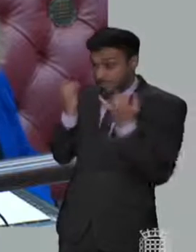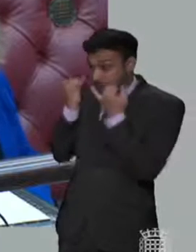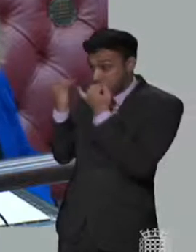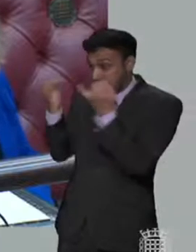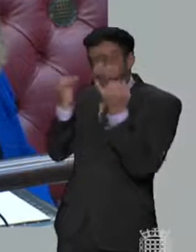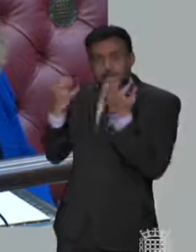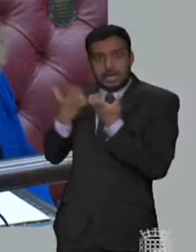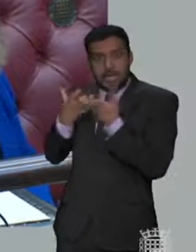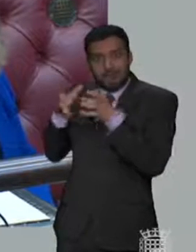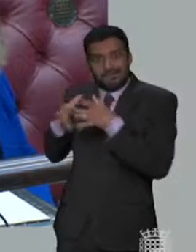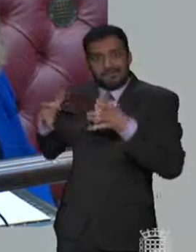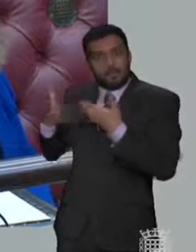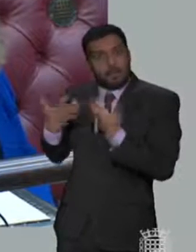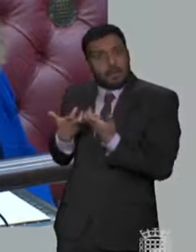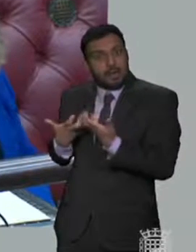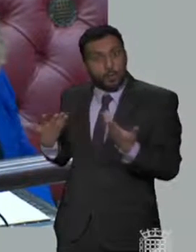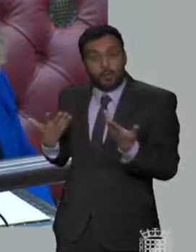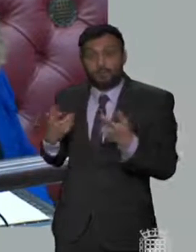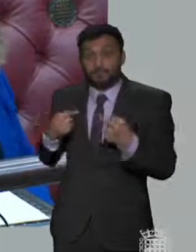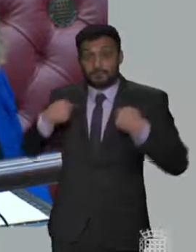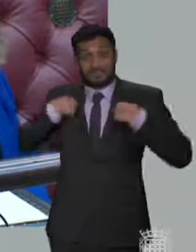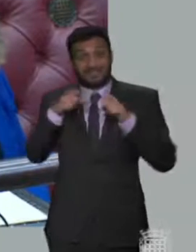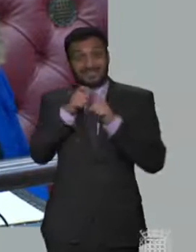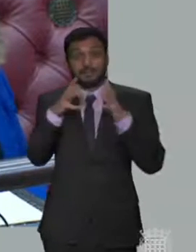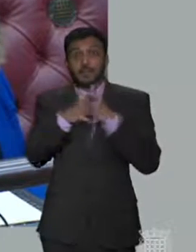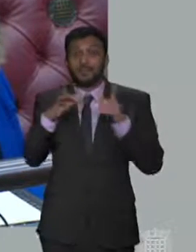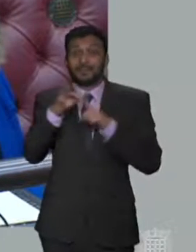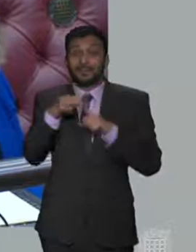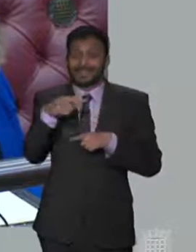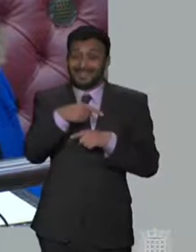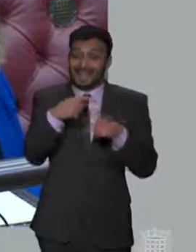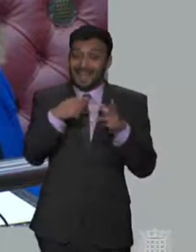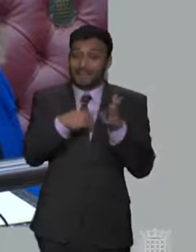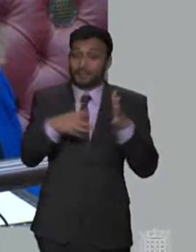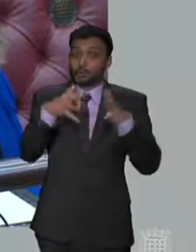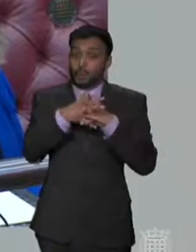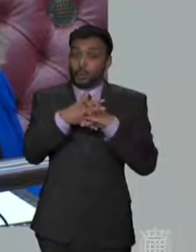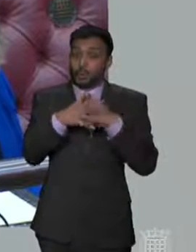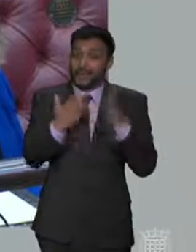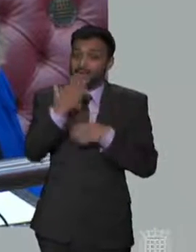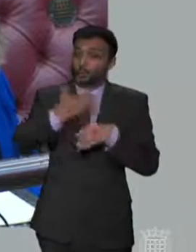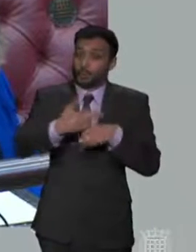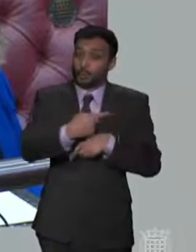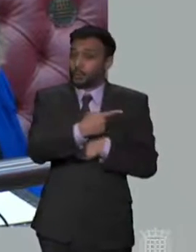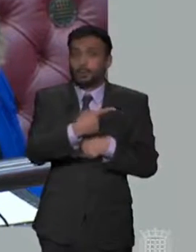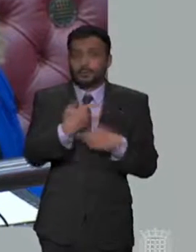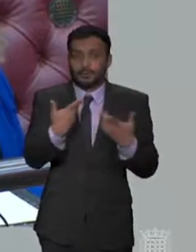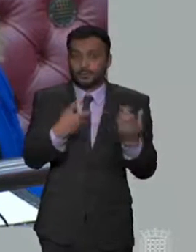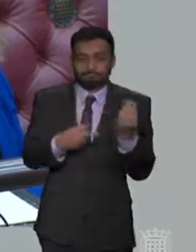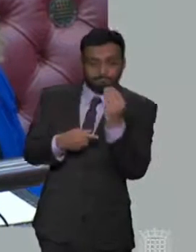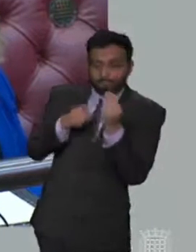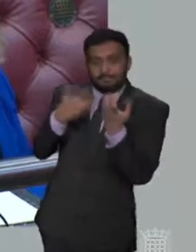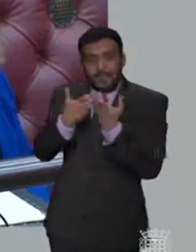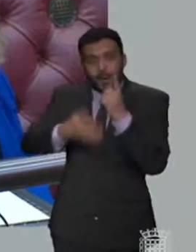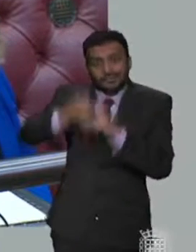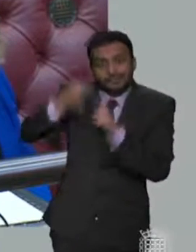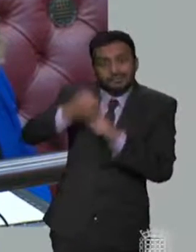dwp to ensure the access to work fund better helps bsl signers and consider how the government can